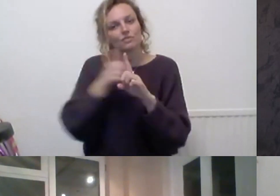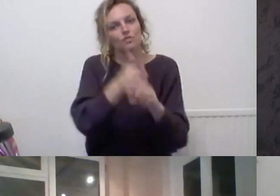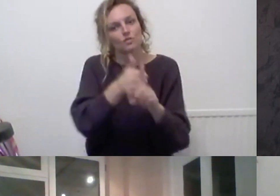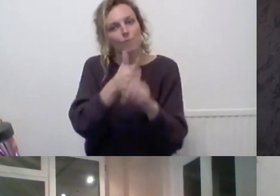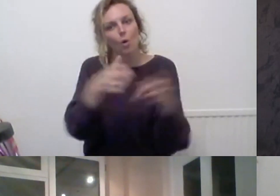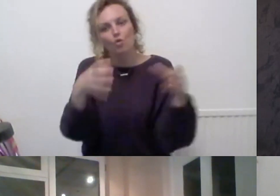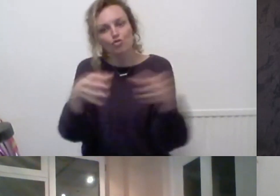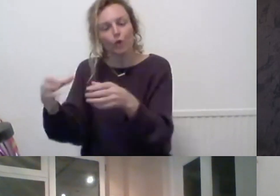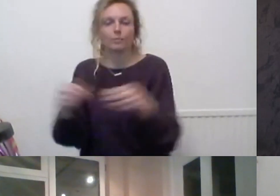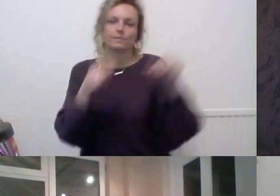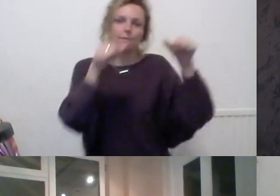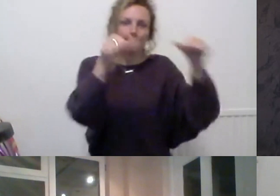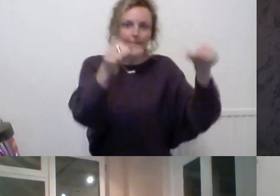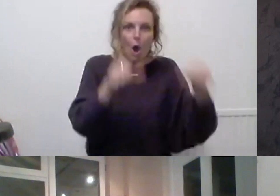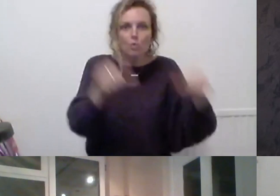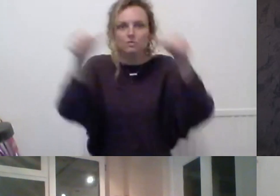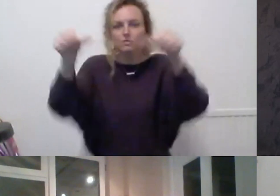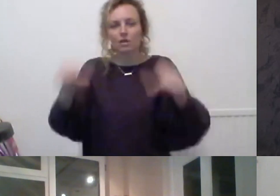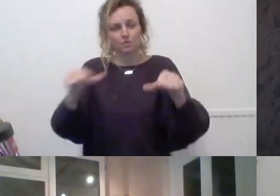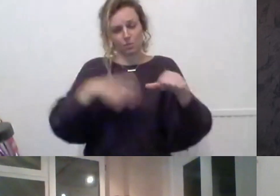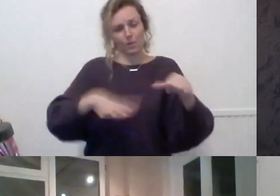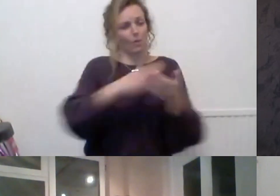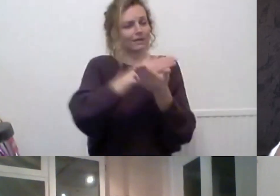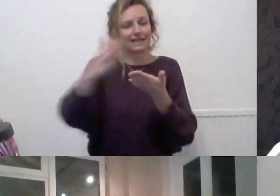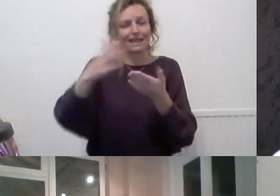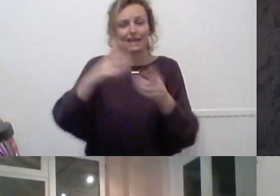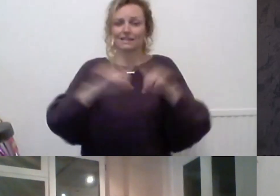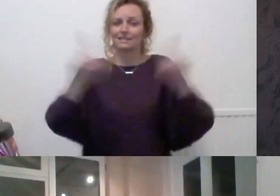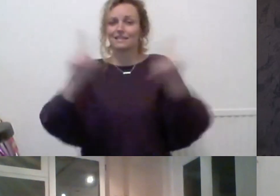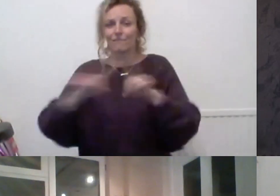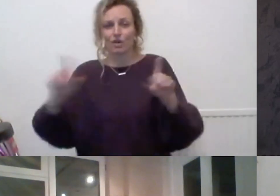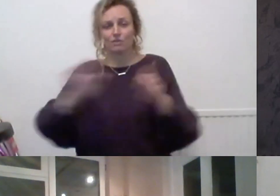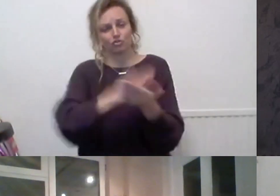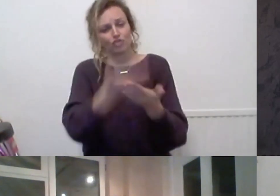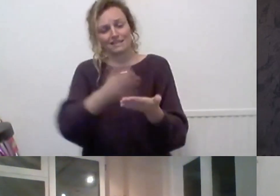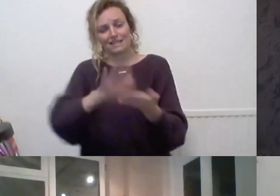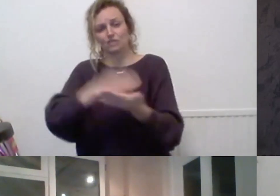but also link into social media is where we know, for me is what what the success of the